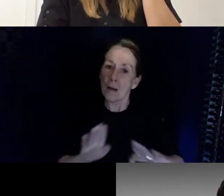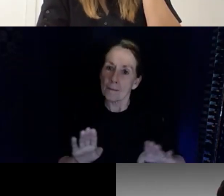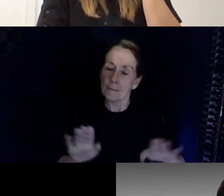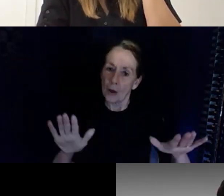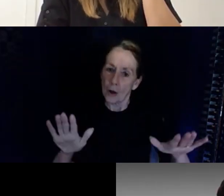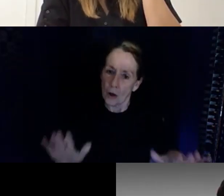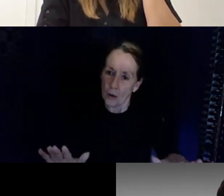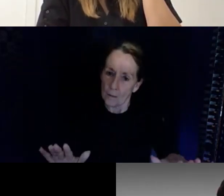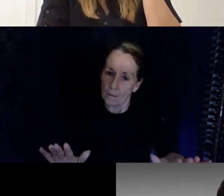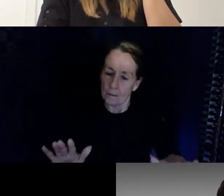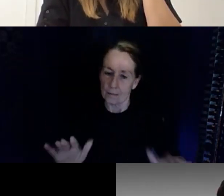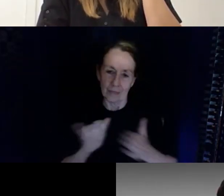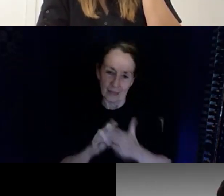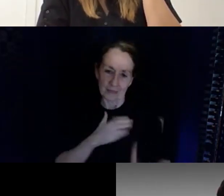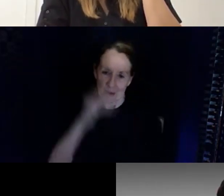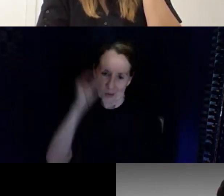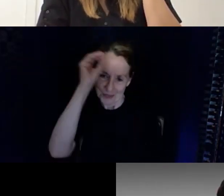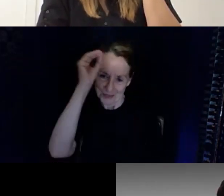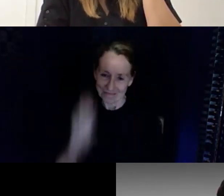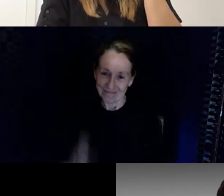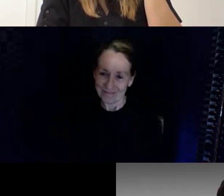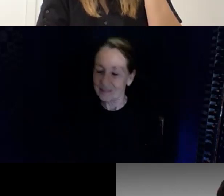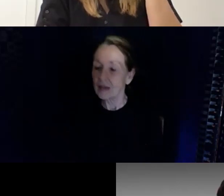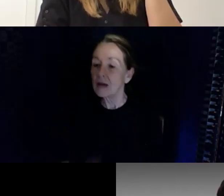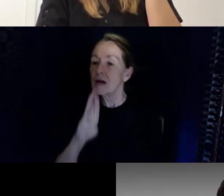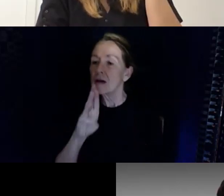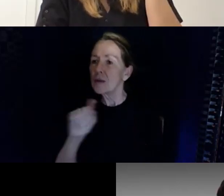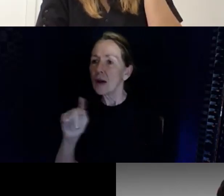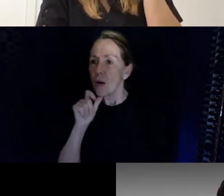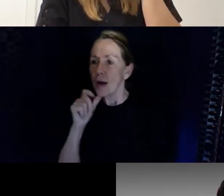CALMLY. CALMLY.